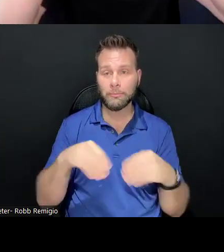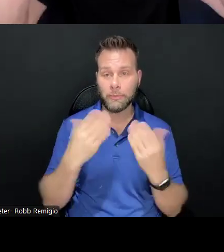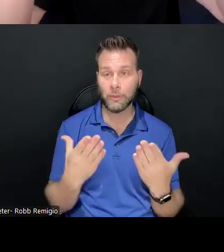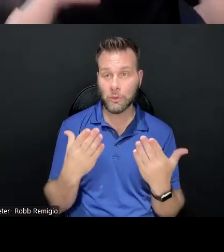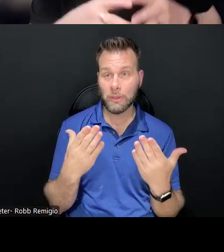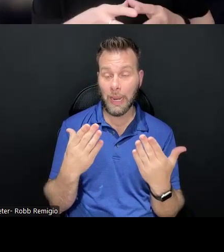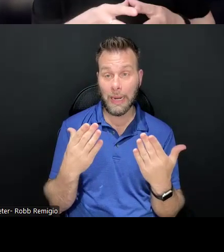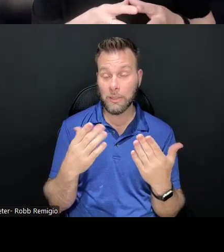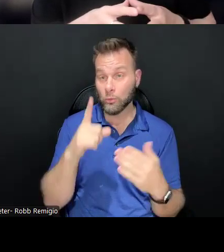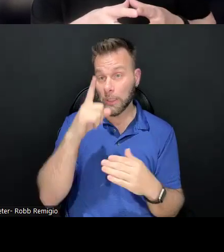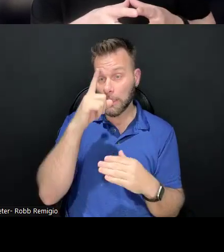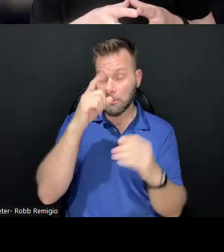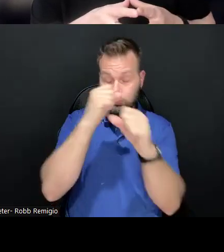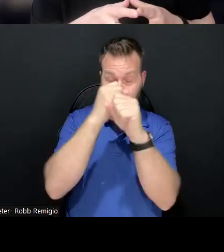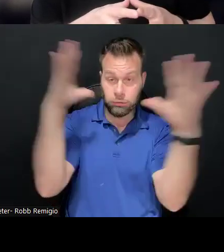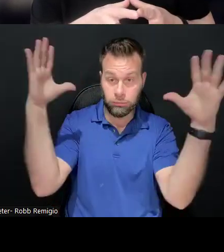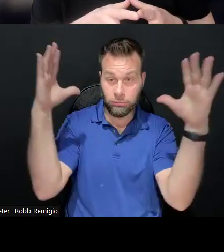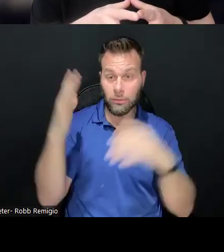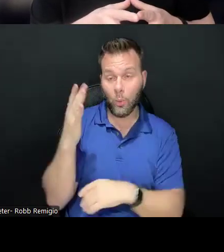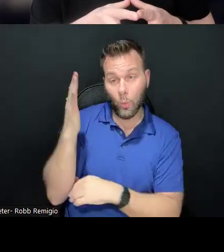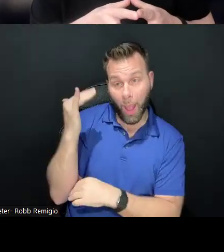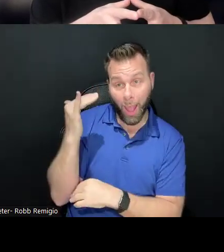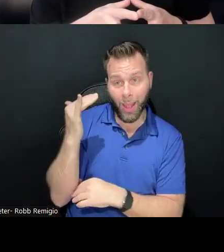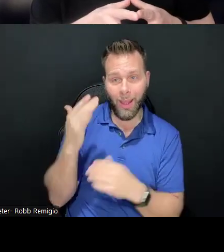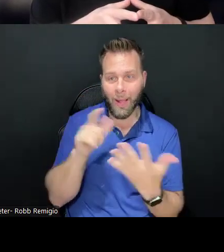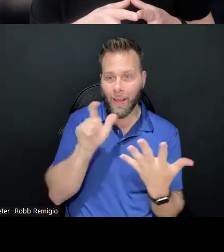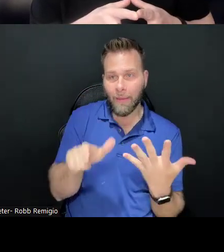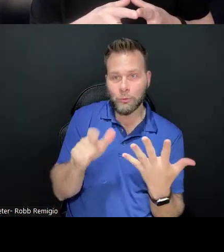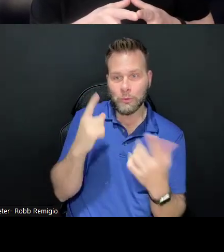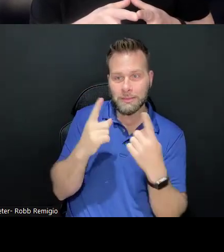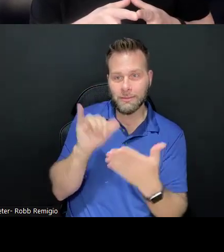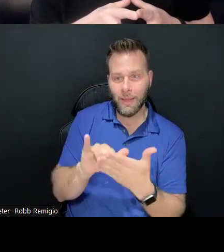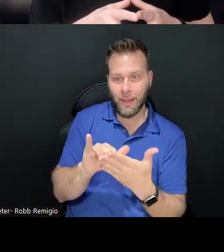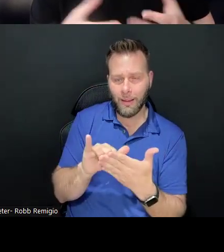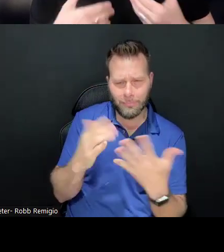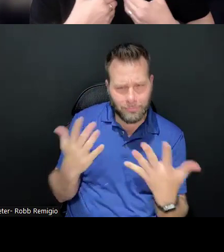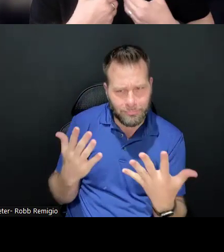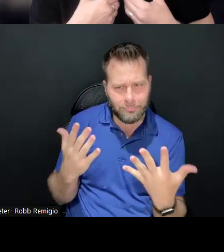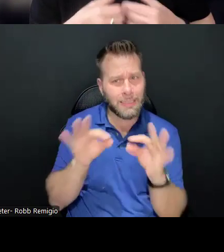accessibility being provided, and it is -- for me it is mind blowing you would even consider